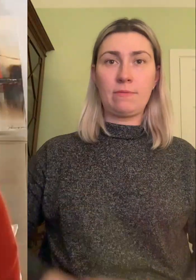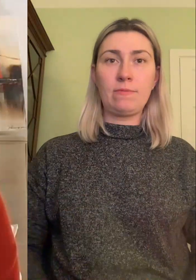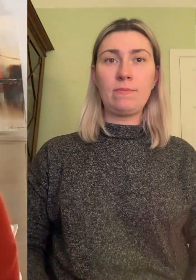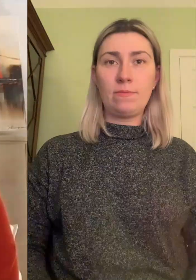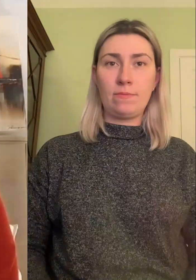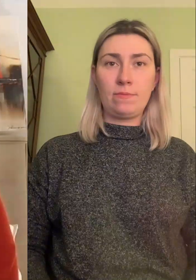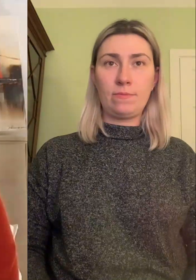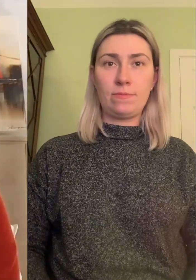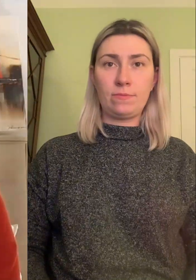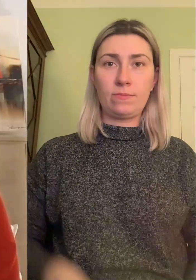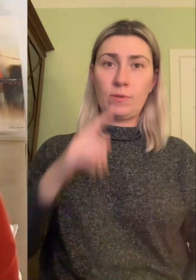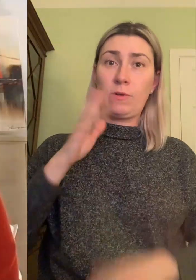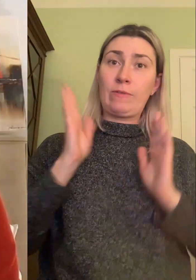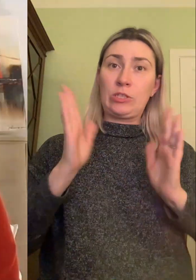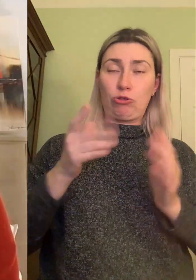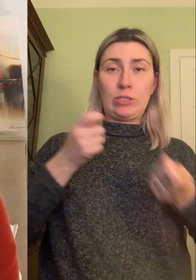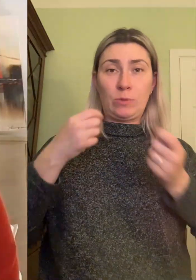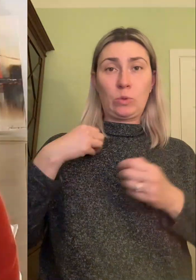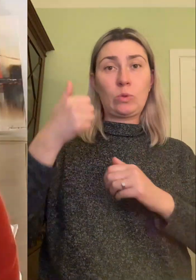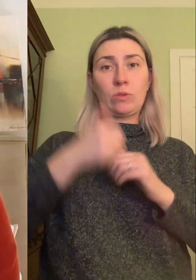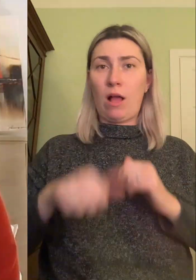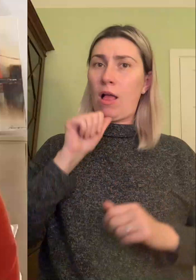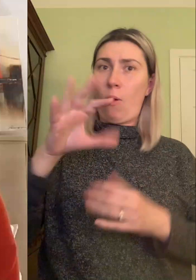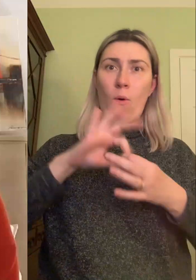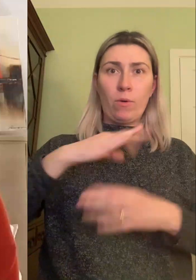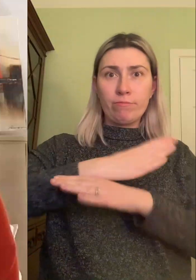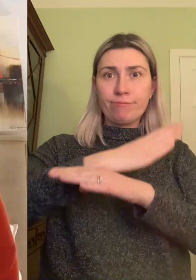I was on treatment today so I’m not home that long.